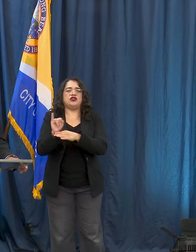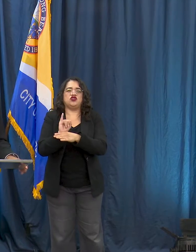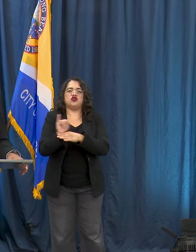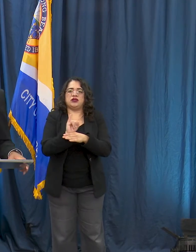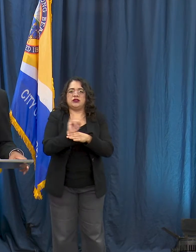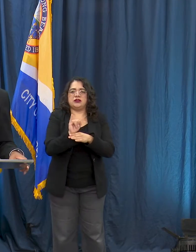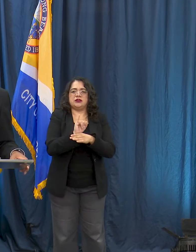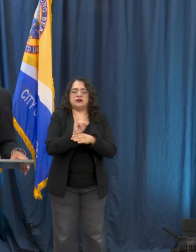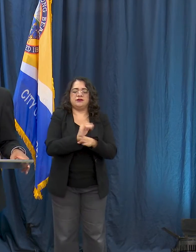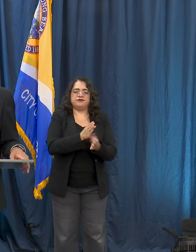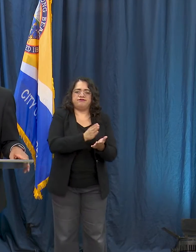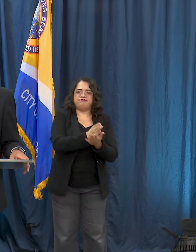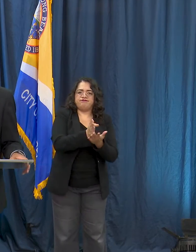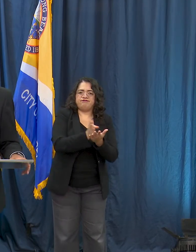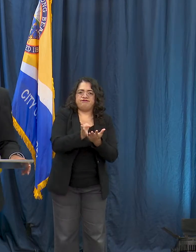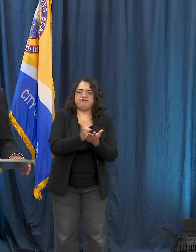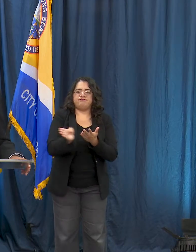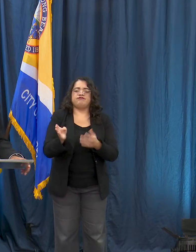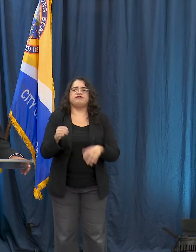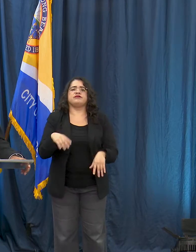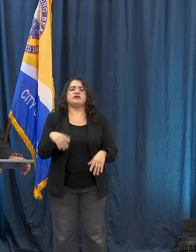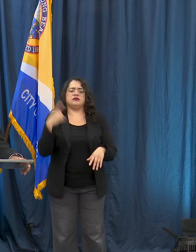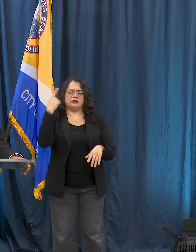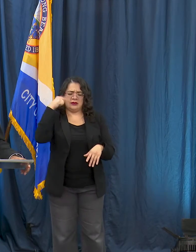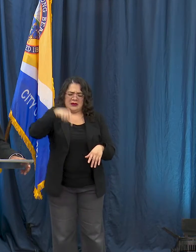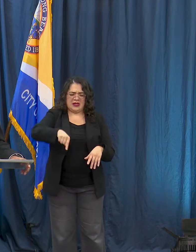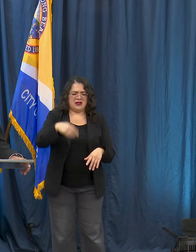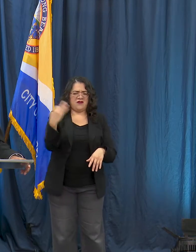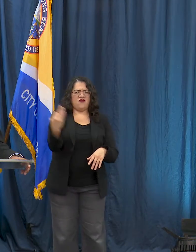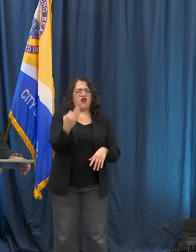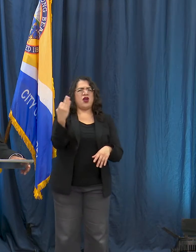in the weeks ahead. In fact, I believe that this Friday is the first